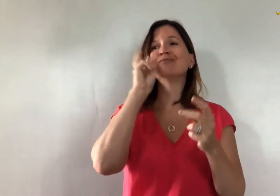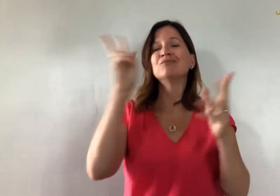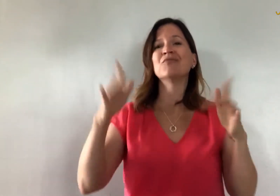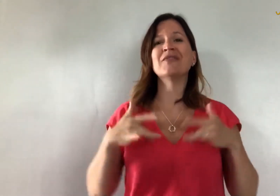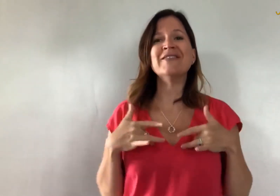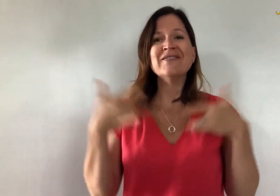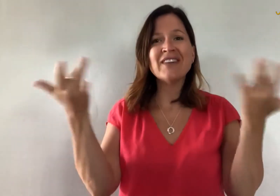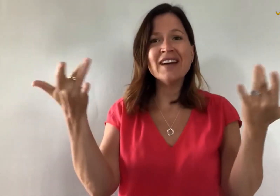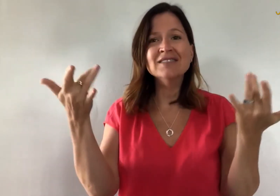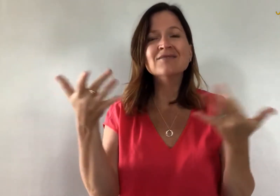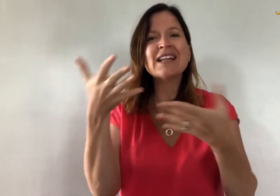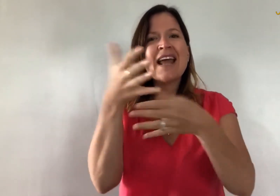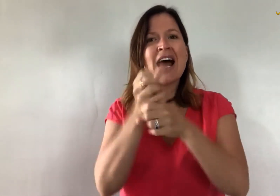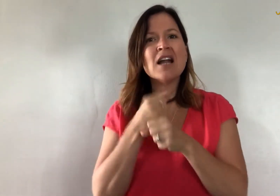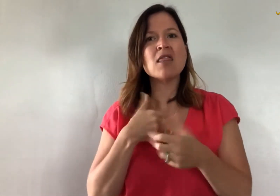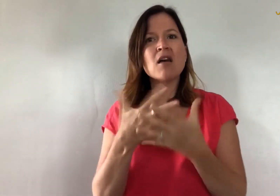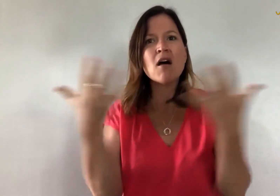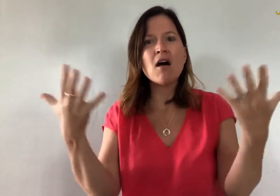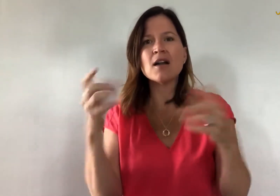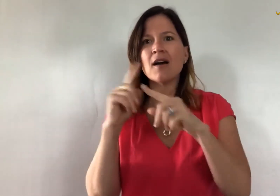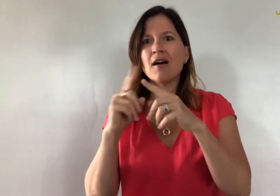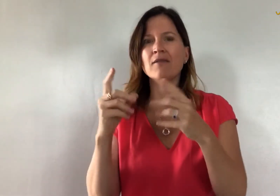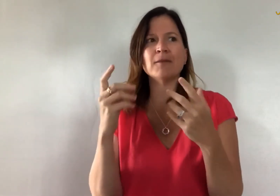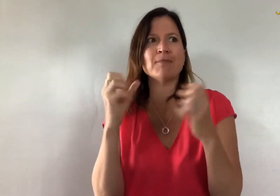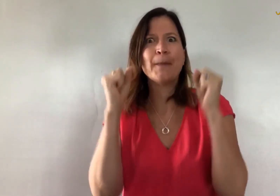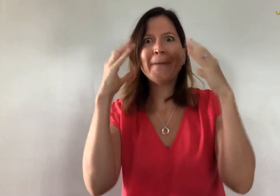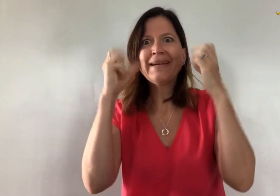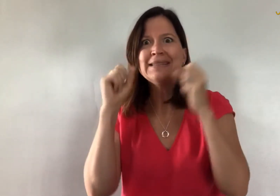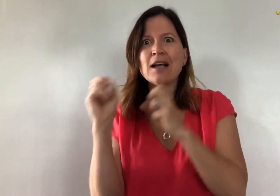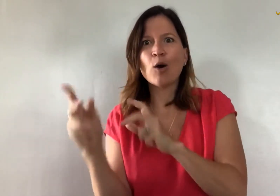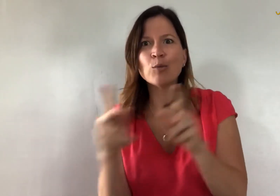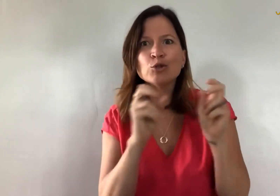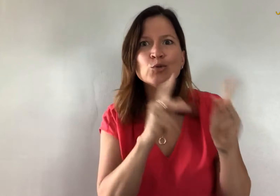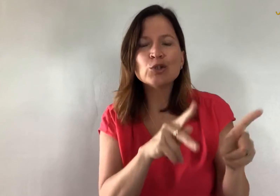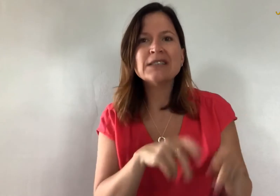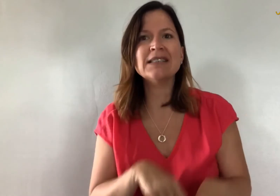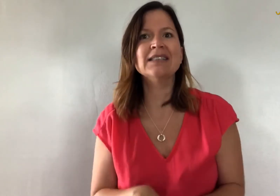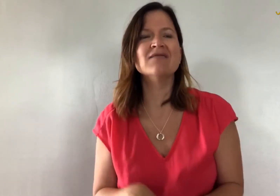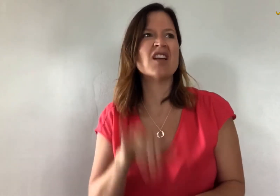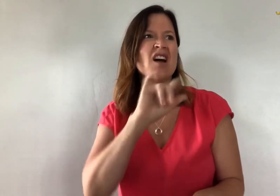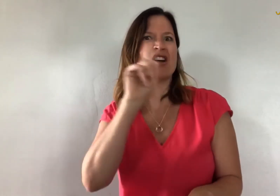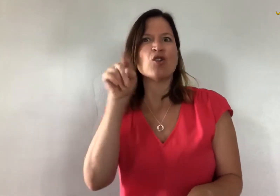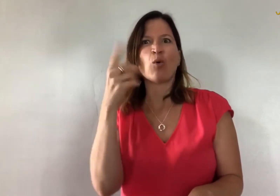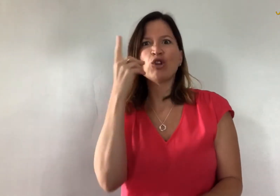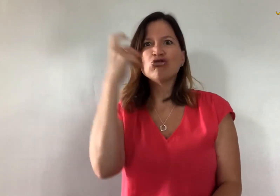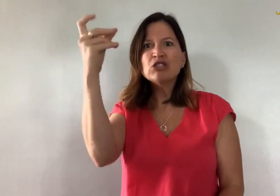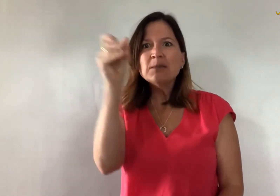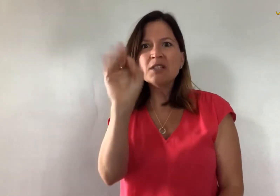went to mind boggling events and got a lot of amazing opportunities that one could only dream of.